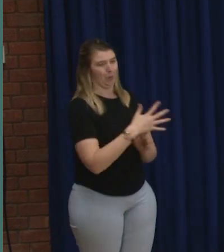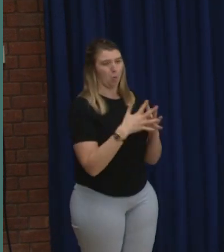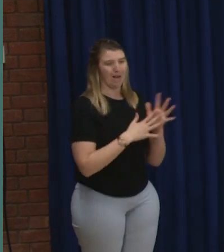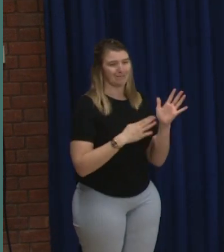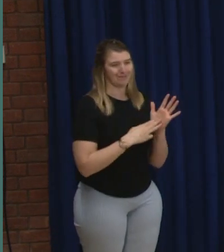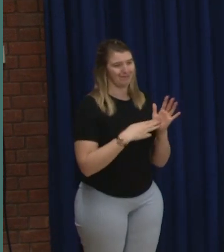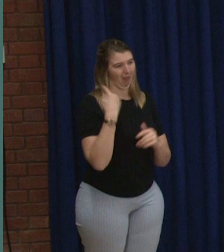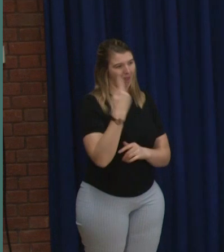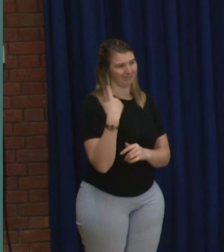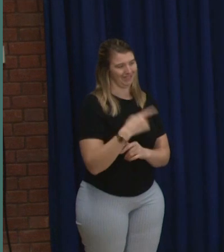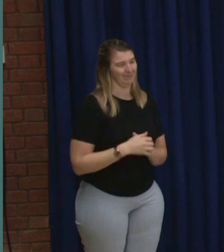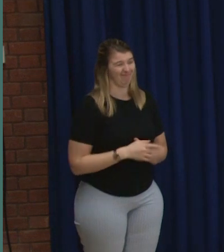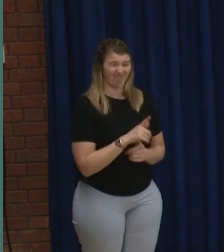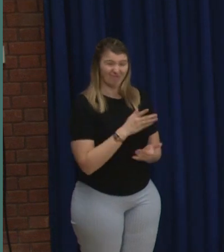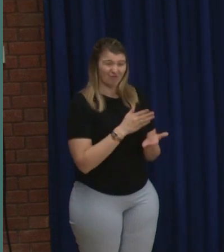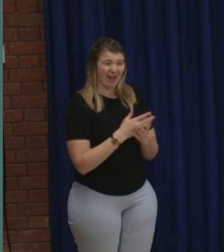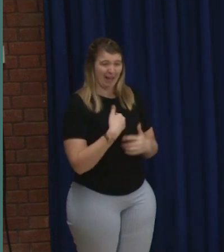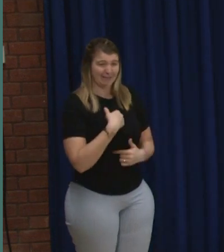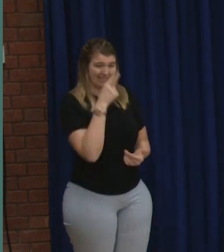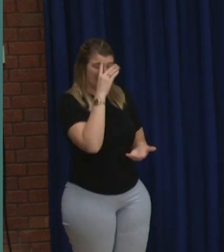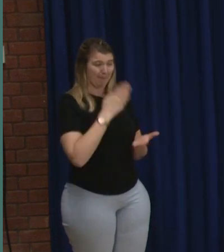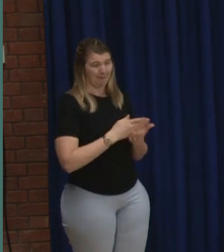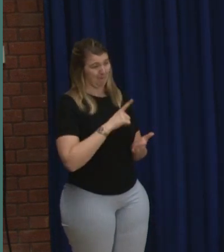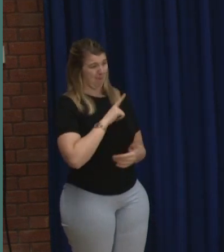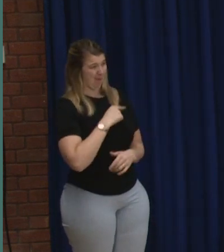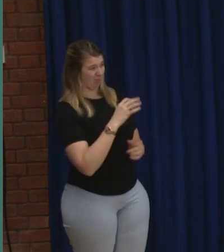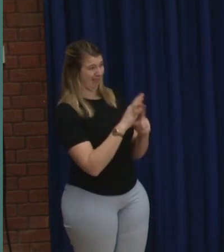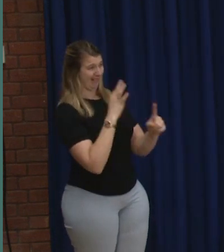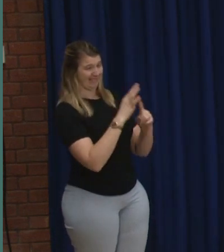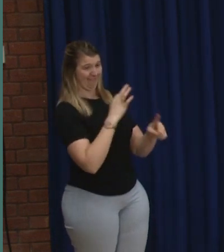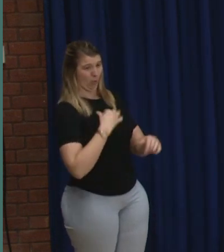but I think it was because of the interview. When I did my written exams I nearly failed